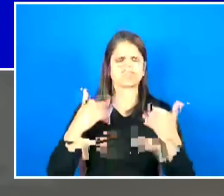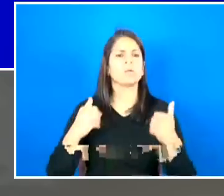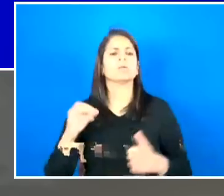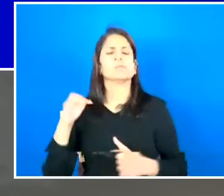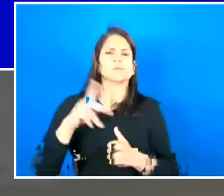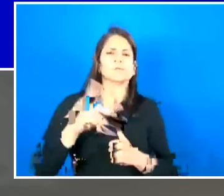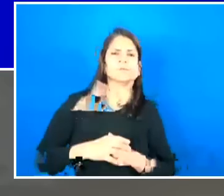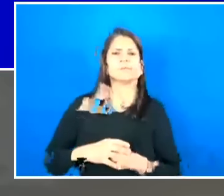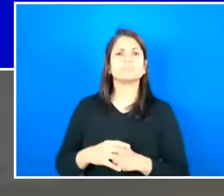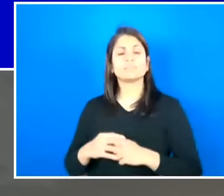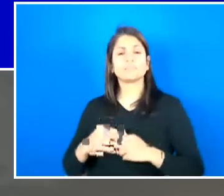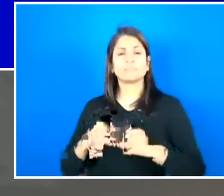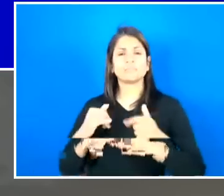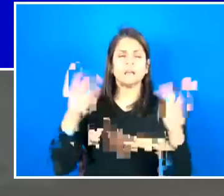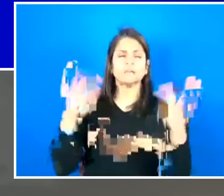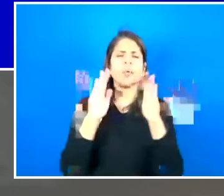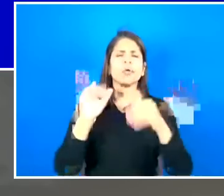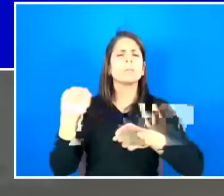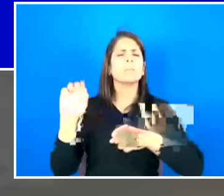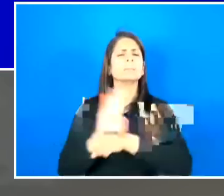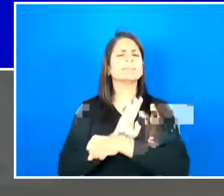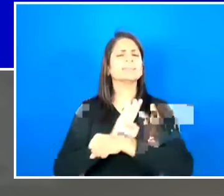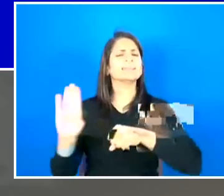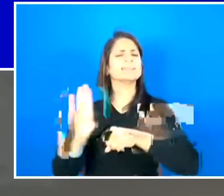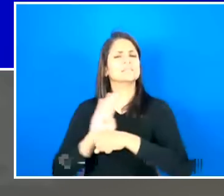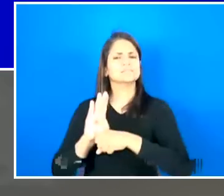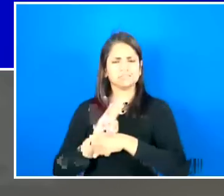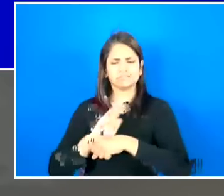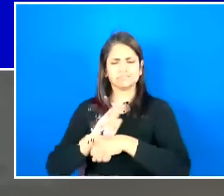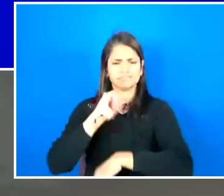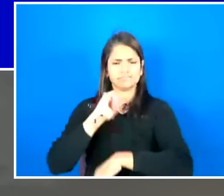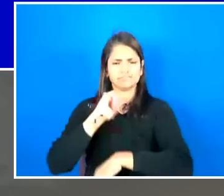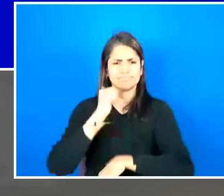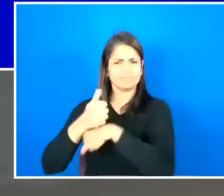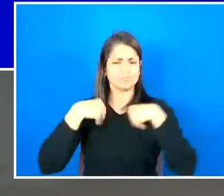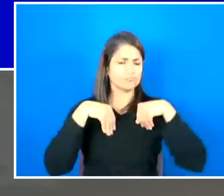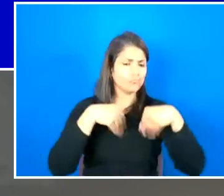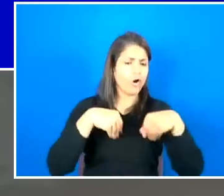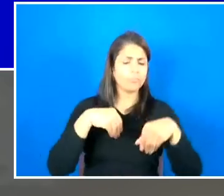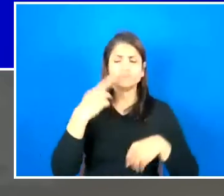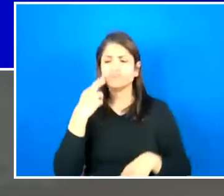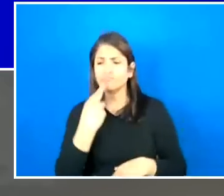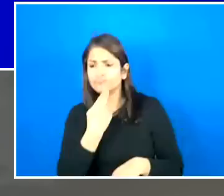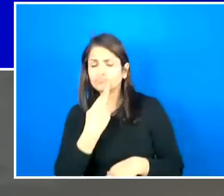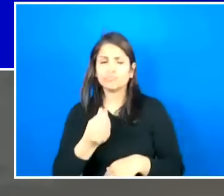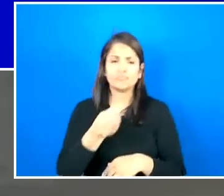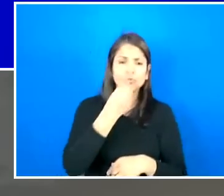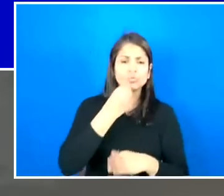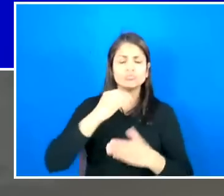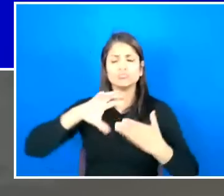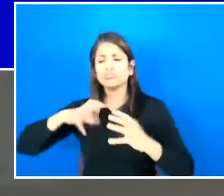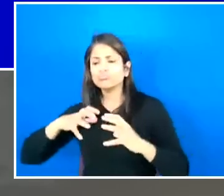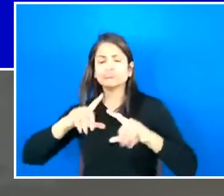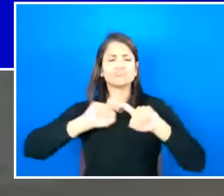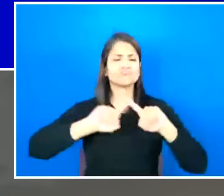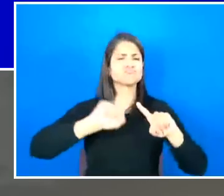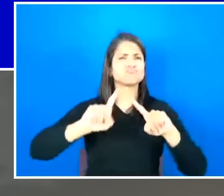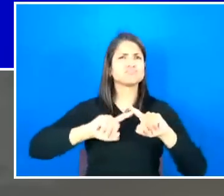SMALL BUSINESSES. I HAVE TALKED TO SO MANY PEOPLE, SMALL BUSINESS OWNERS AND PEOPLE